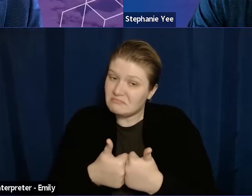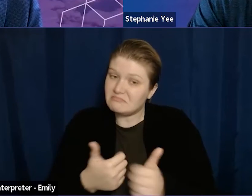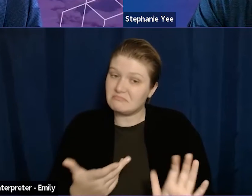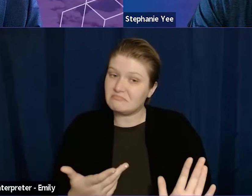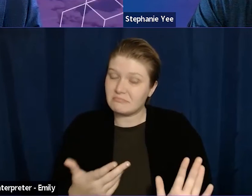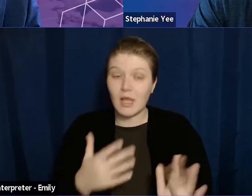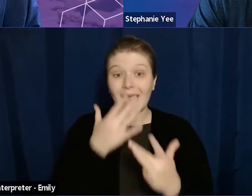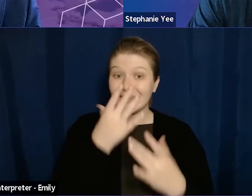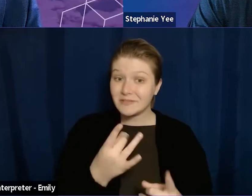Jeremy Leffler: Okay.